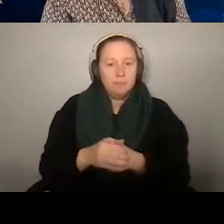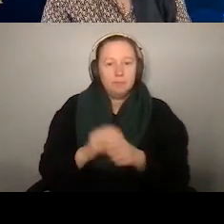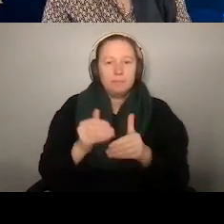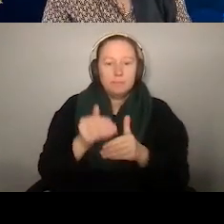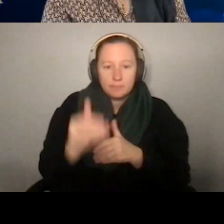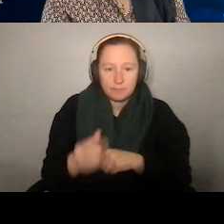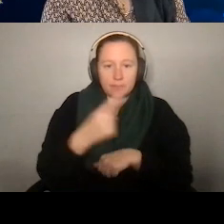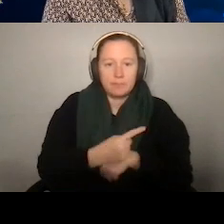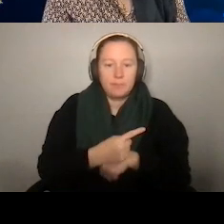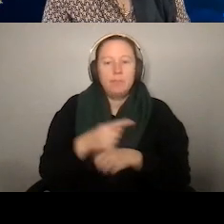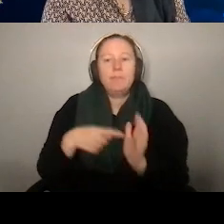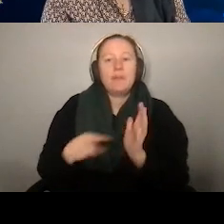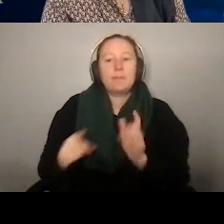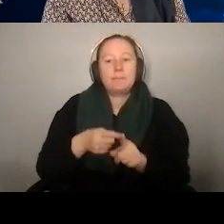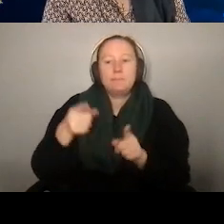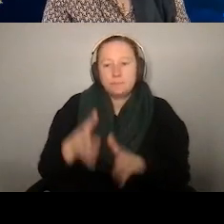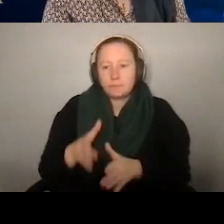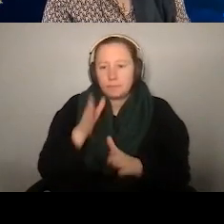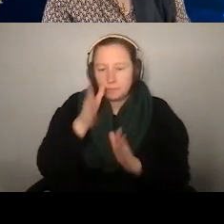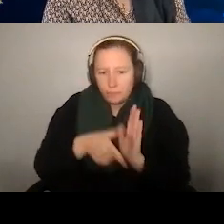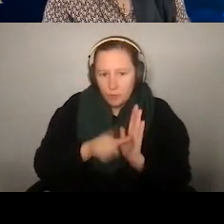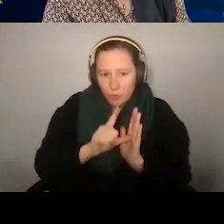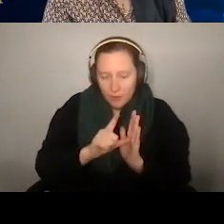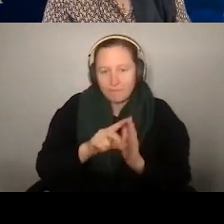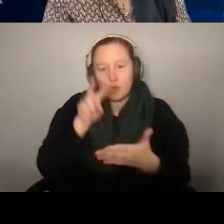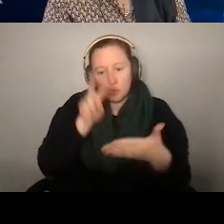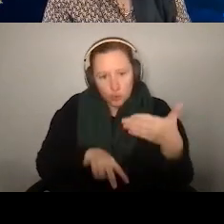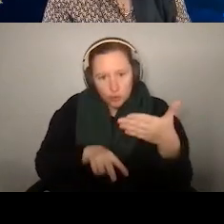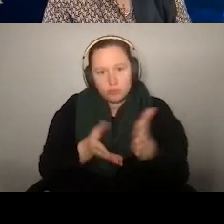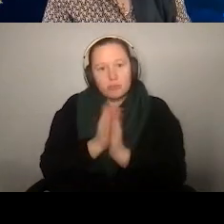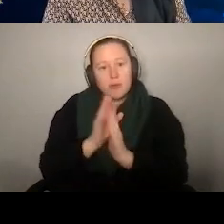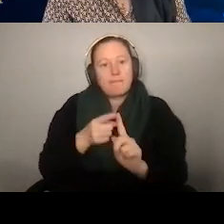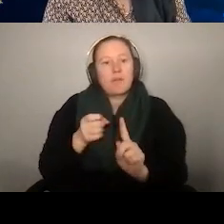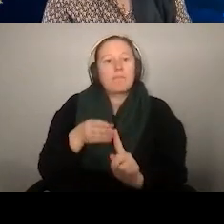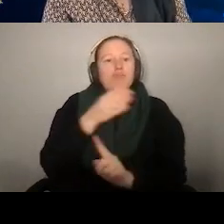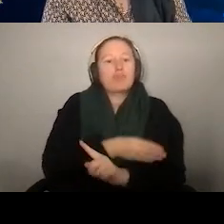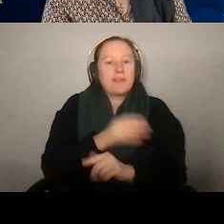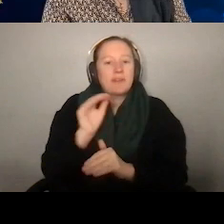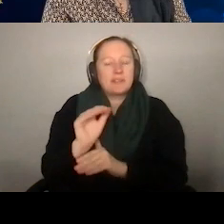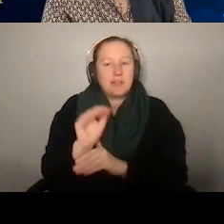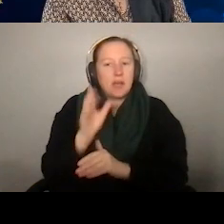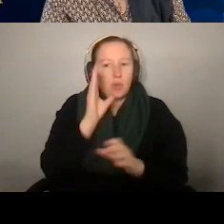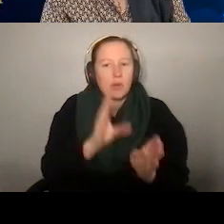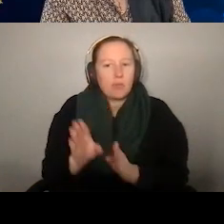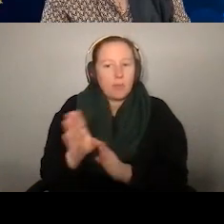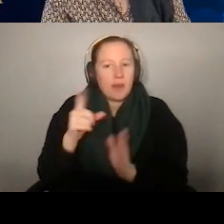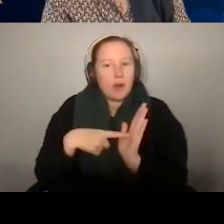our payment specialist reviews the ACMS drawdowns from the previous night's batch process and prepares a payment schedule to